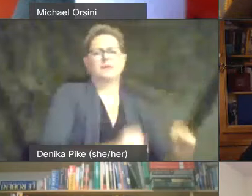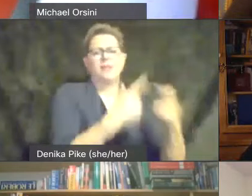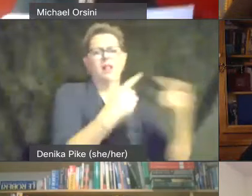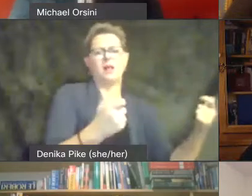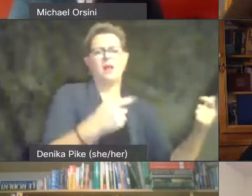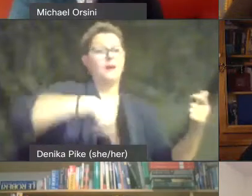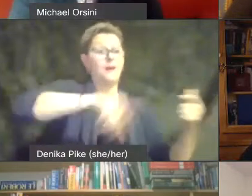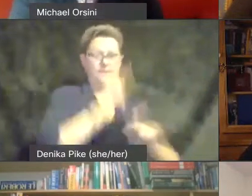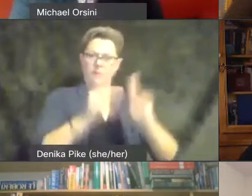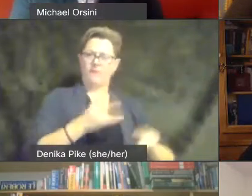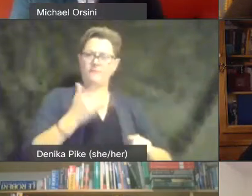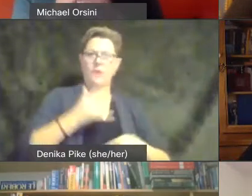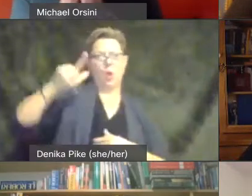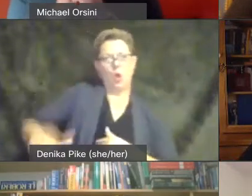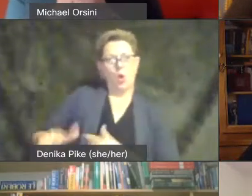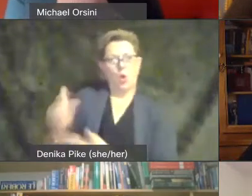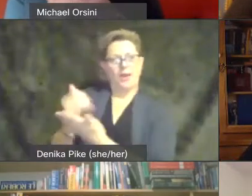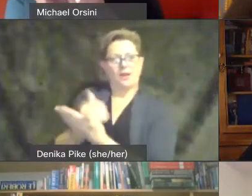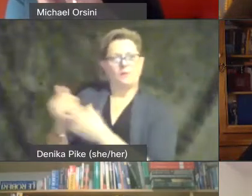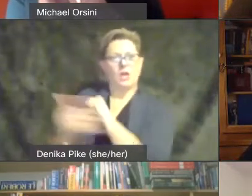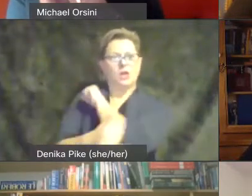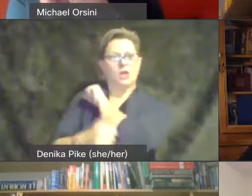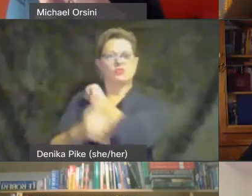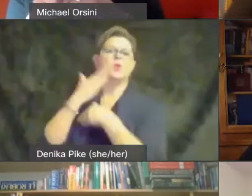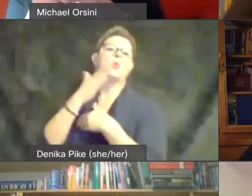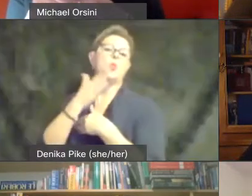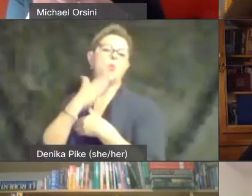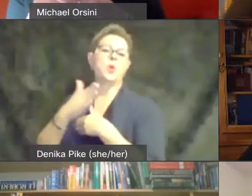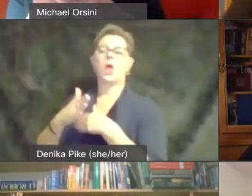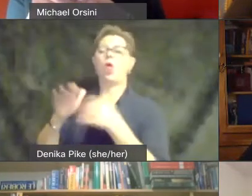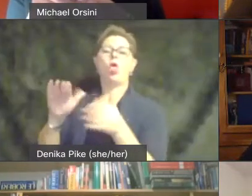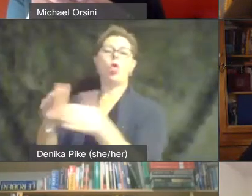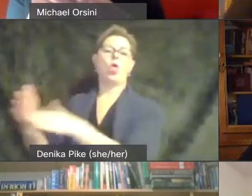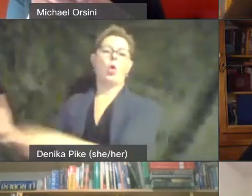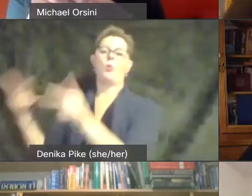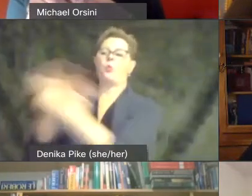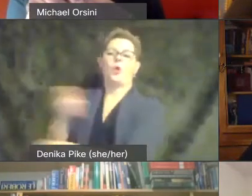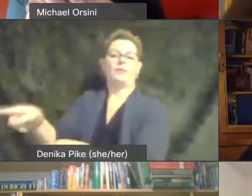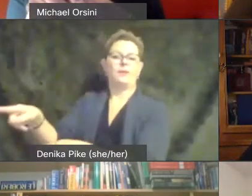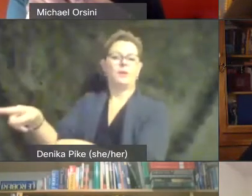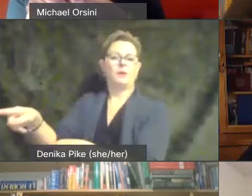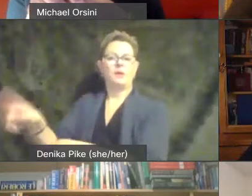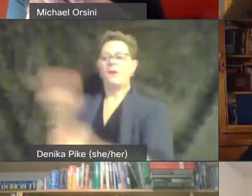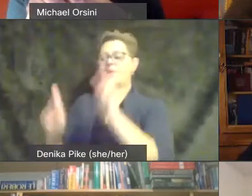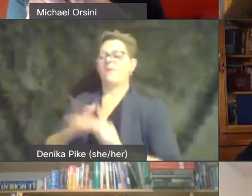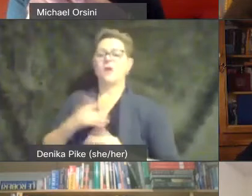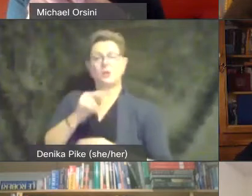There's, there's always this other ring from Western states, you know, these things happen over there. They don't happen here in North America or Europe.